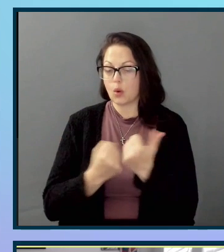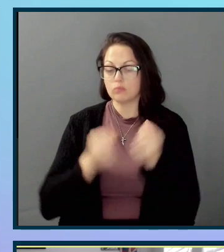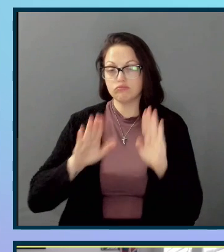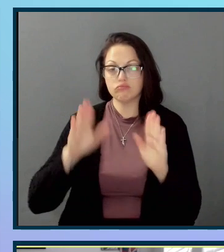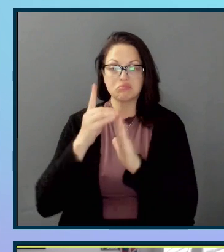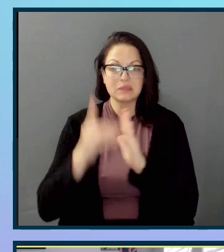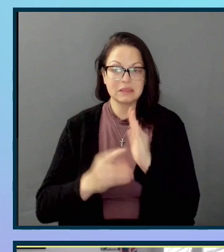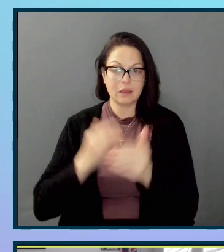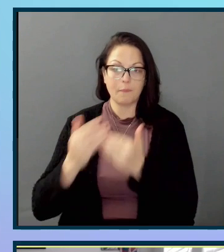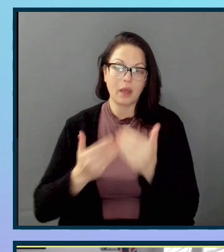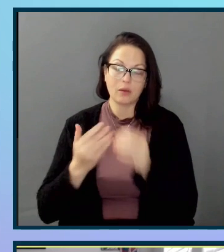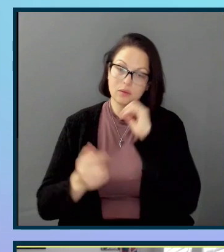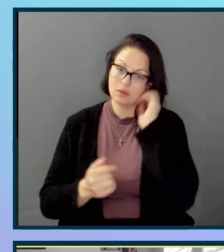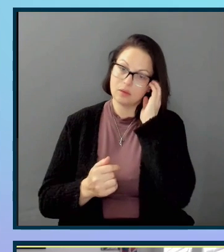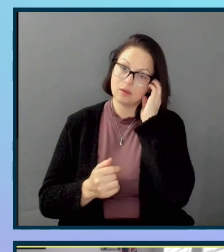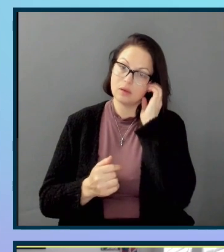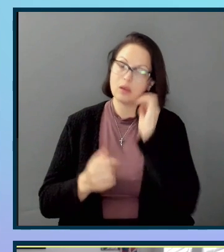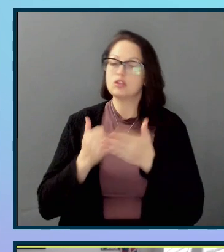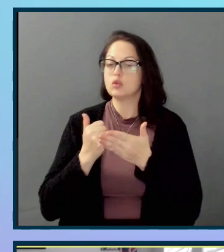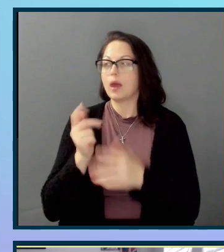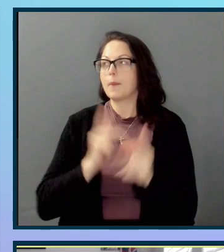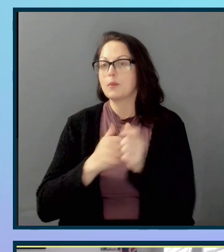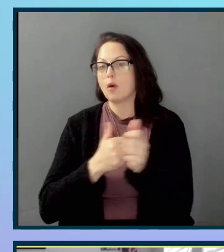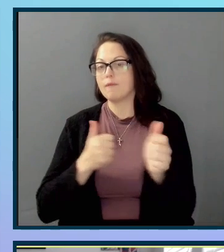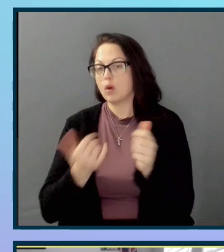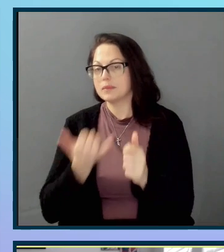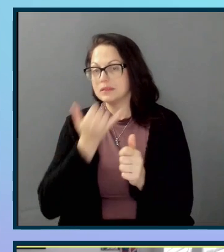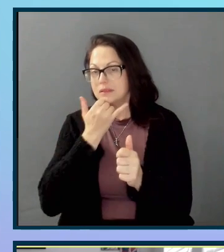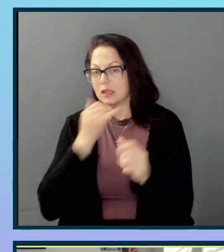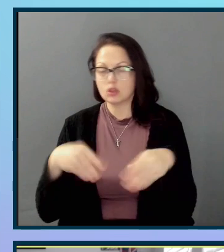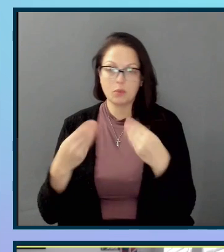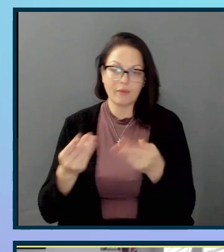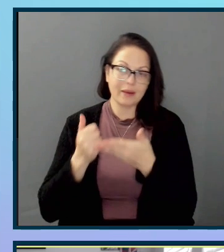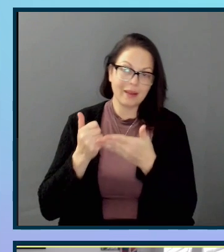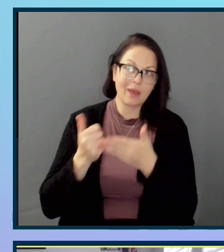to help people avoid mistakes. So providing helpful labels, examples,